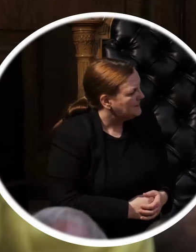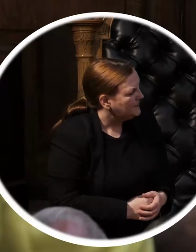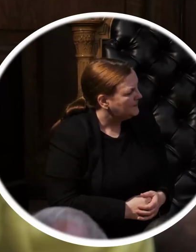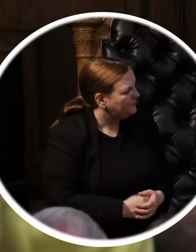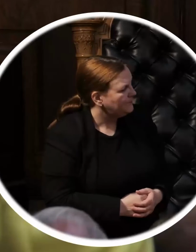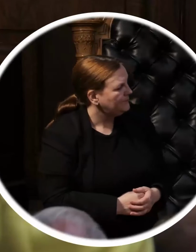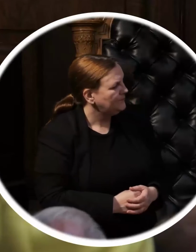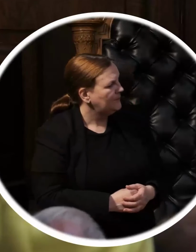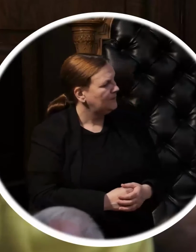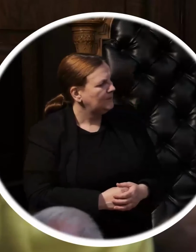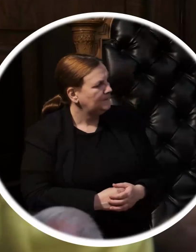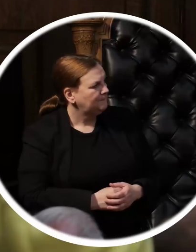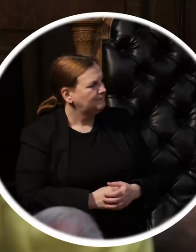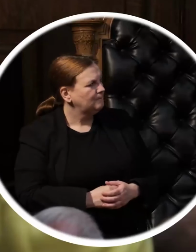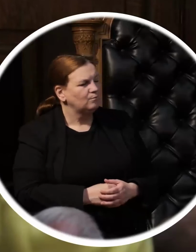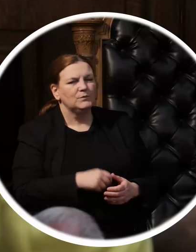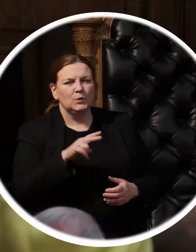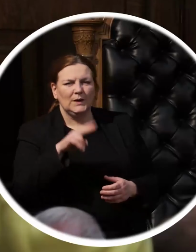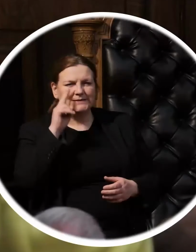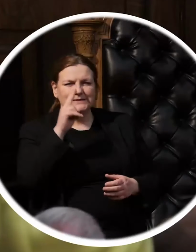nature of the finishes at Harcourt Street station.